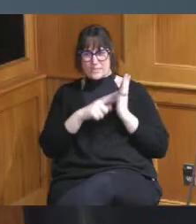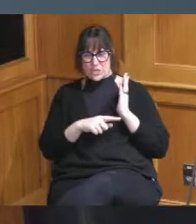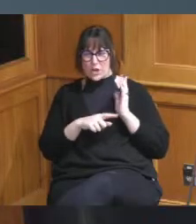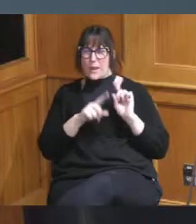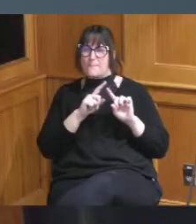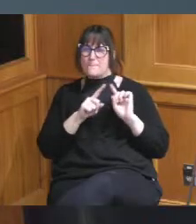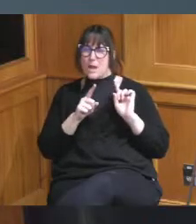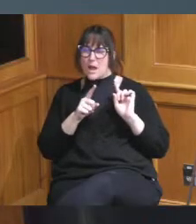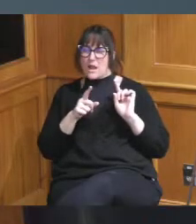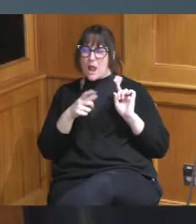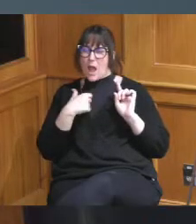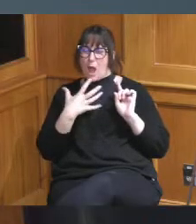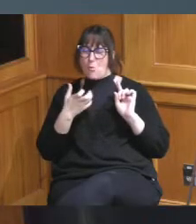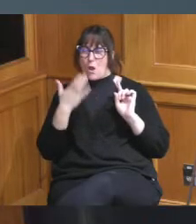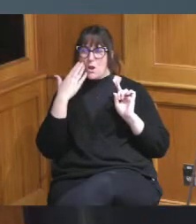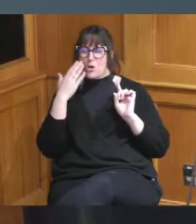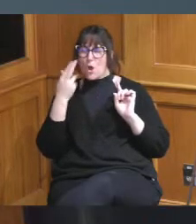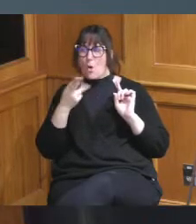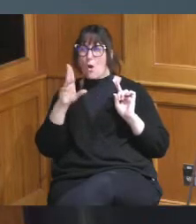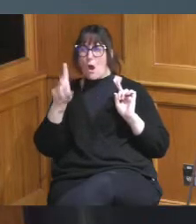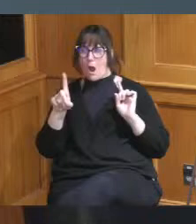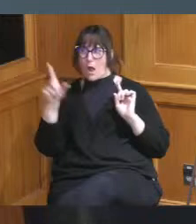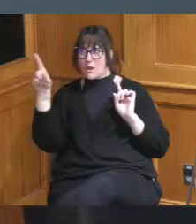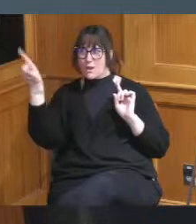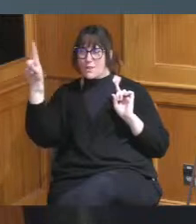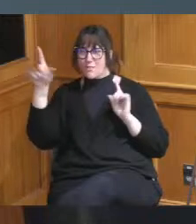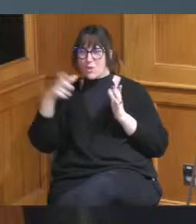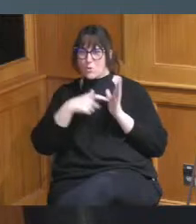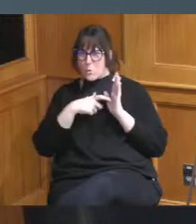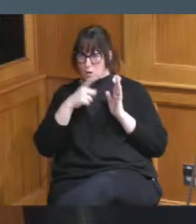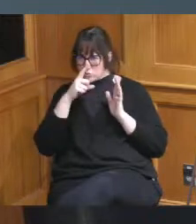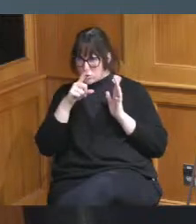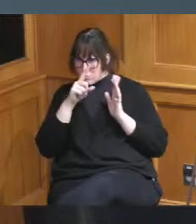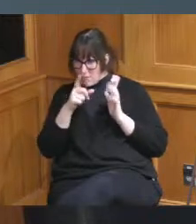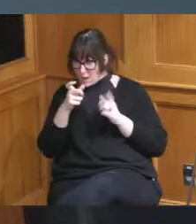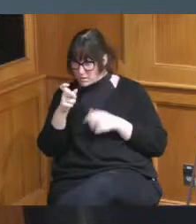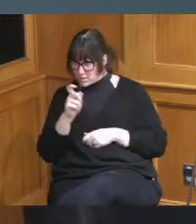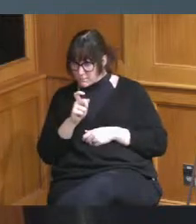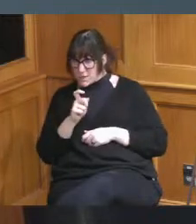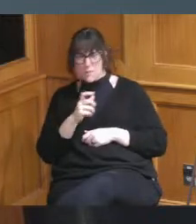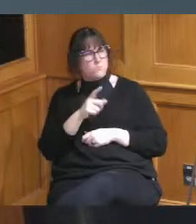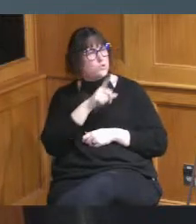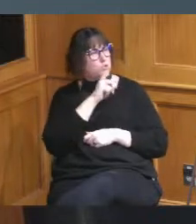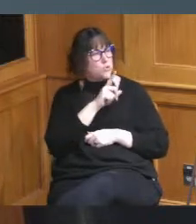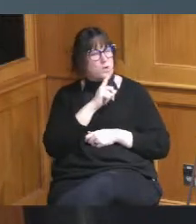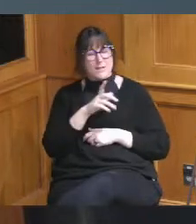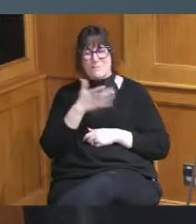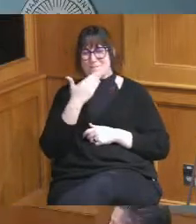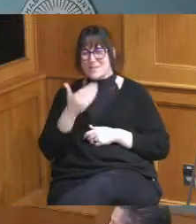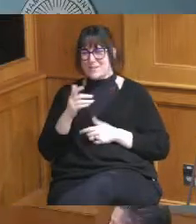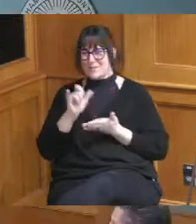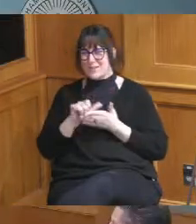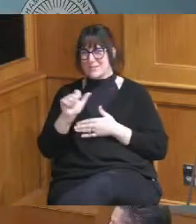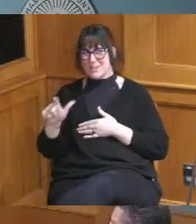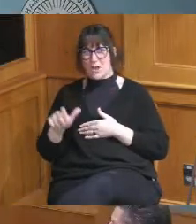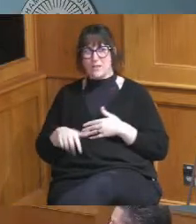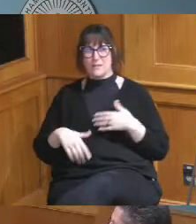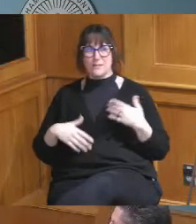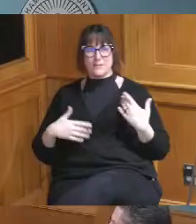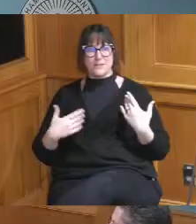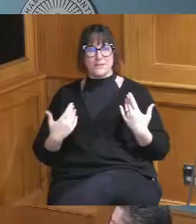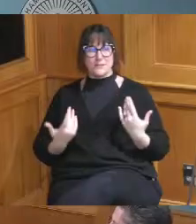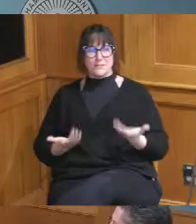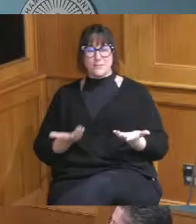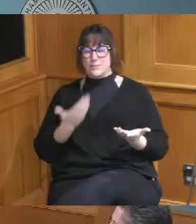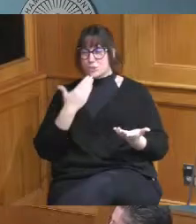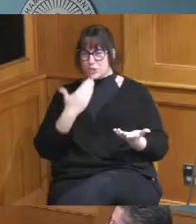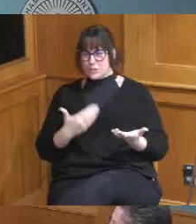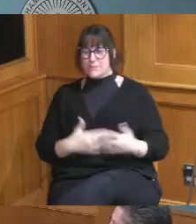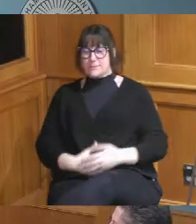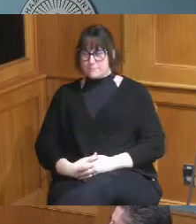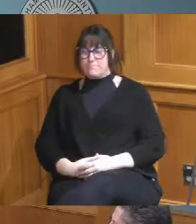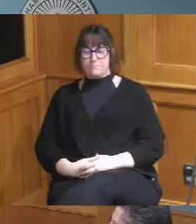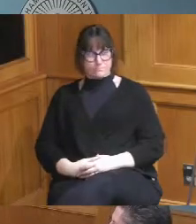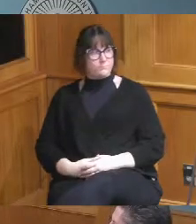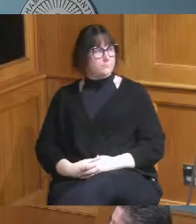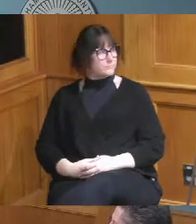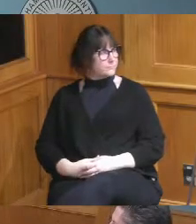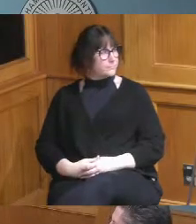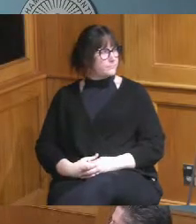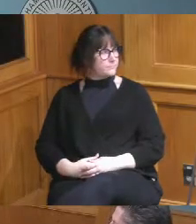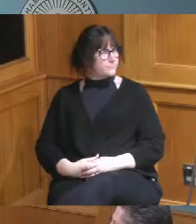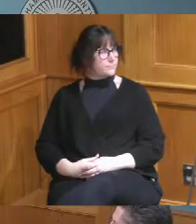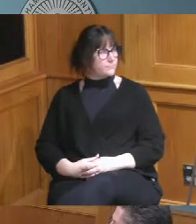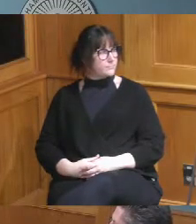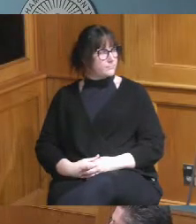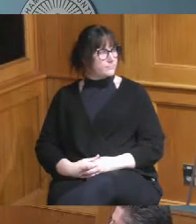what Hut's criteria is can I get that that would be great thanks that's all I had very good and